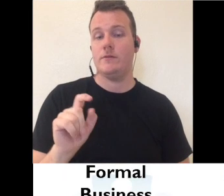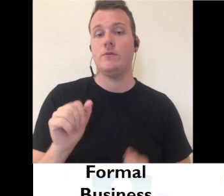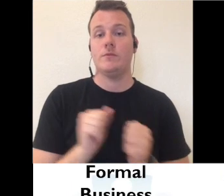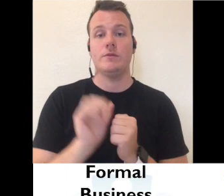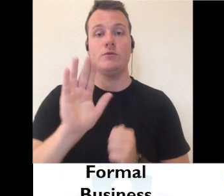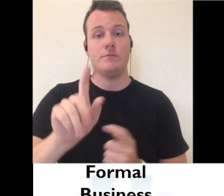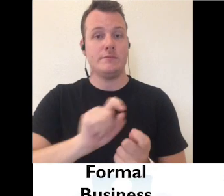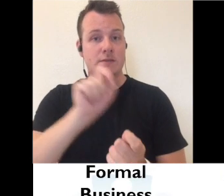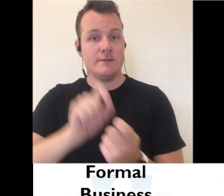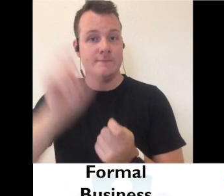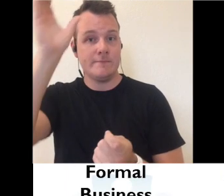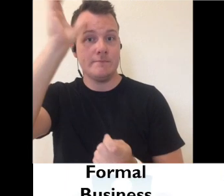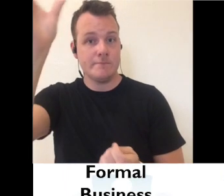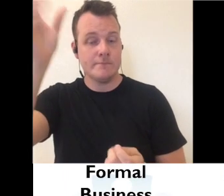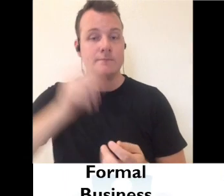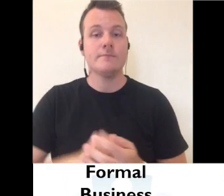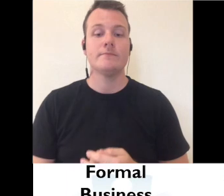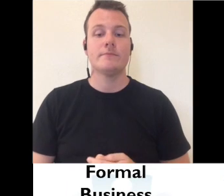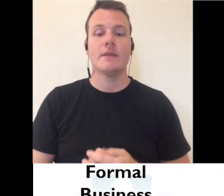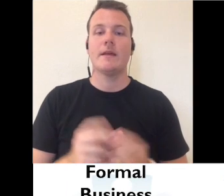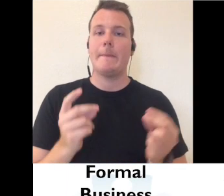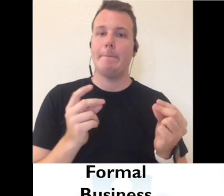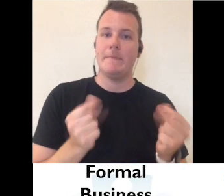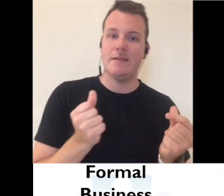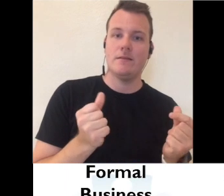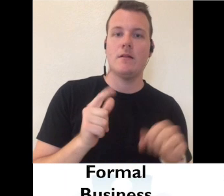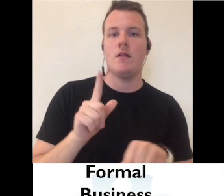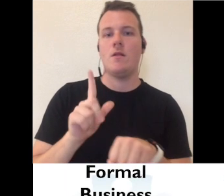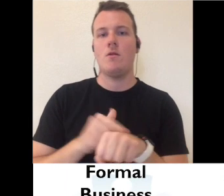long-term equipment needs, whether you get a lease or purchase your equipment,